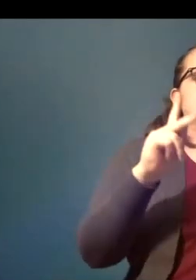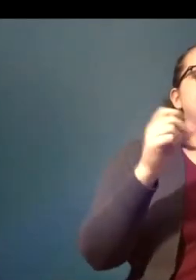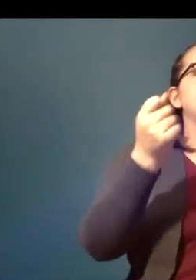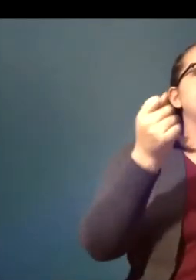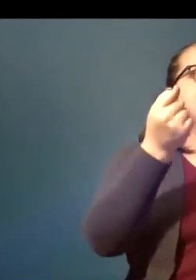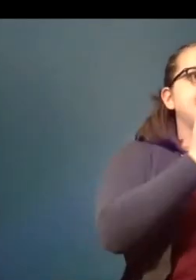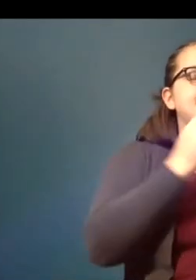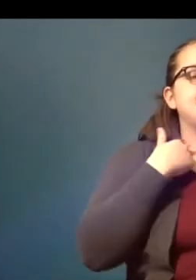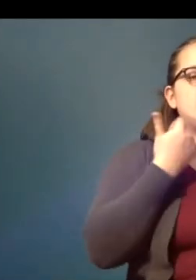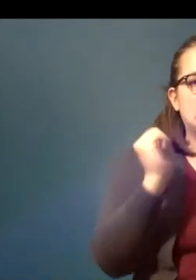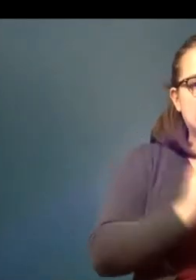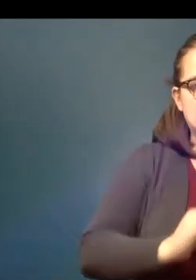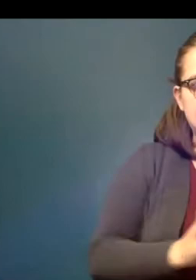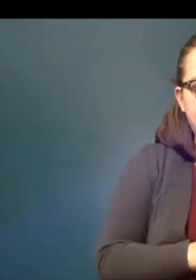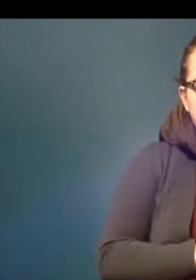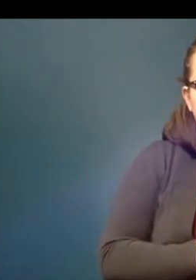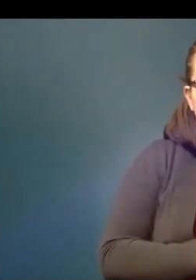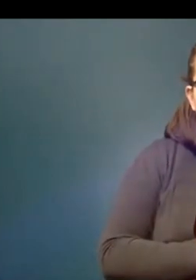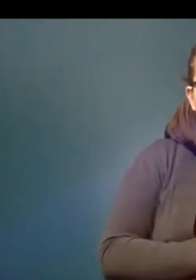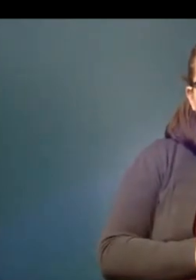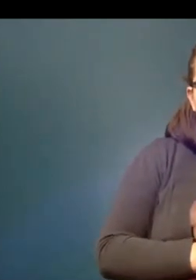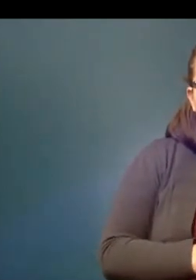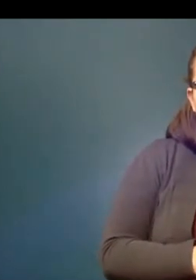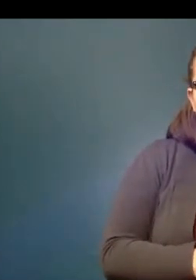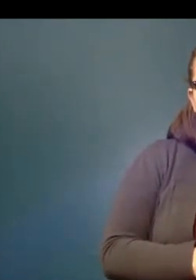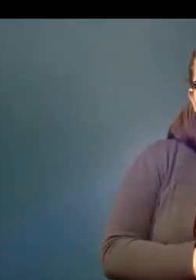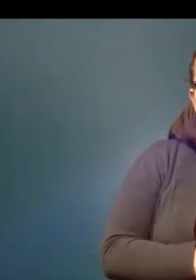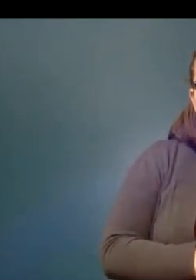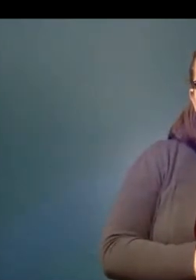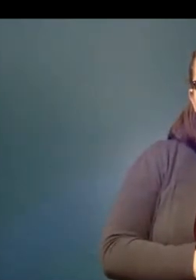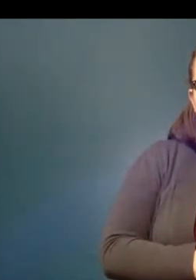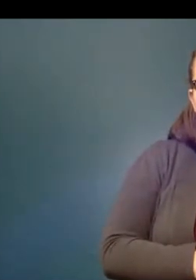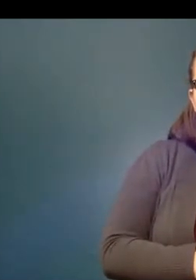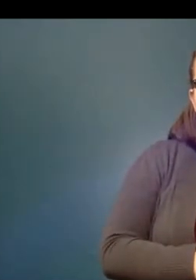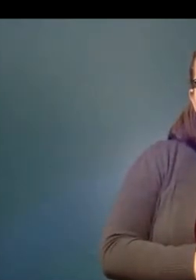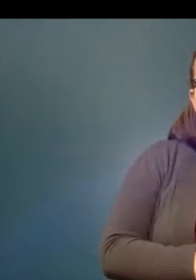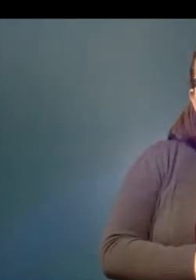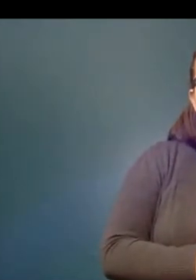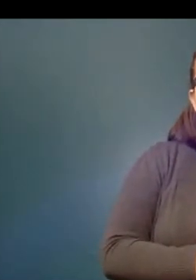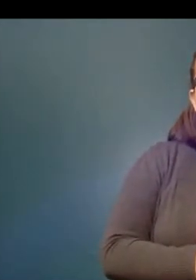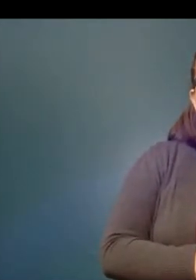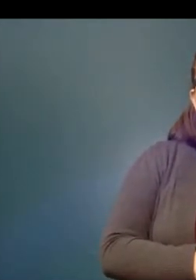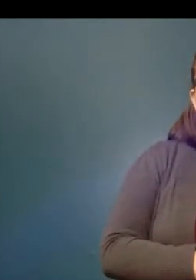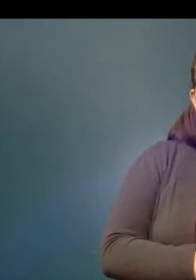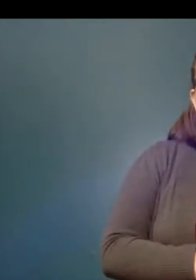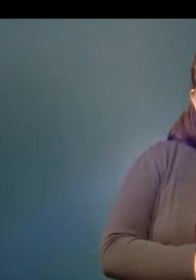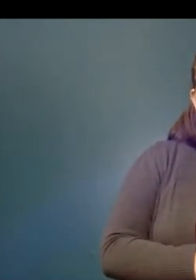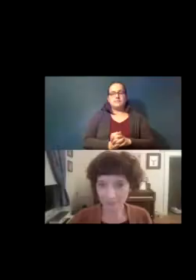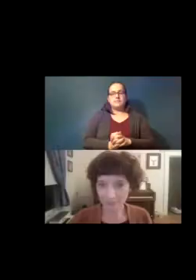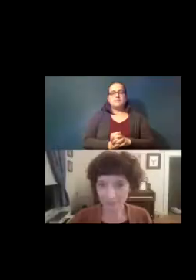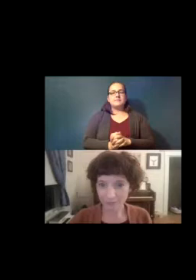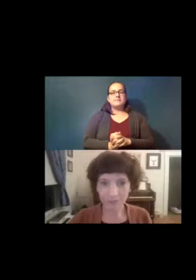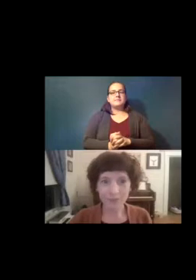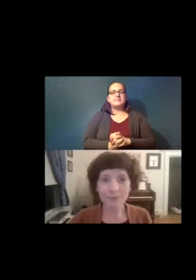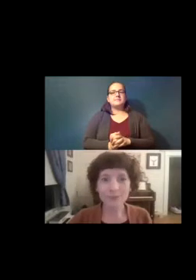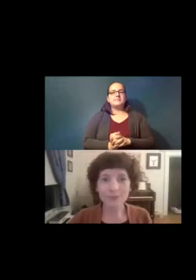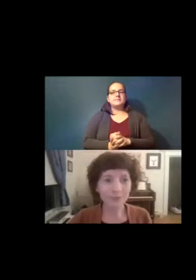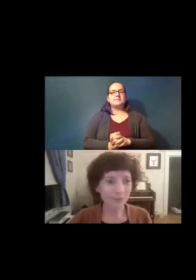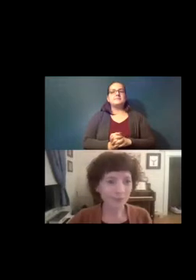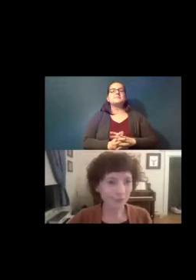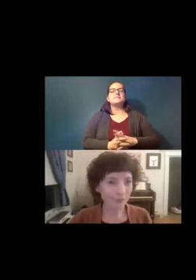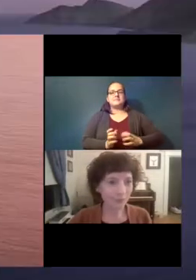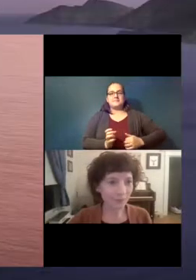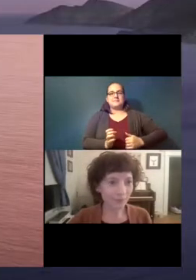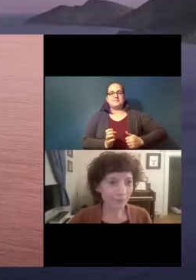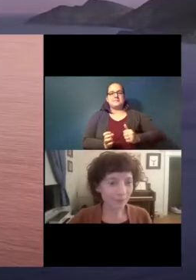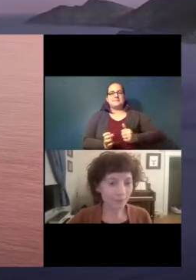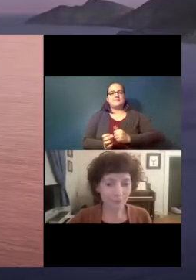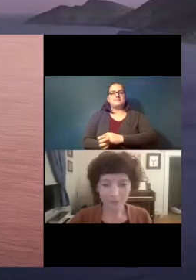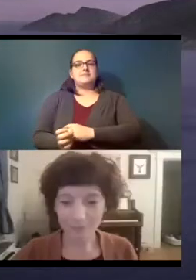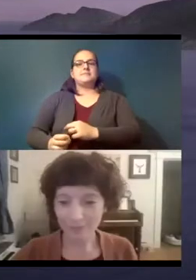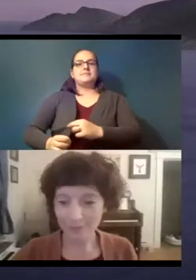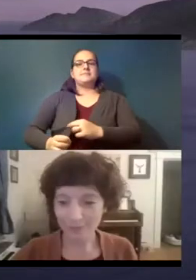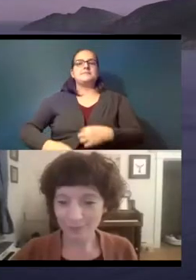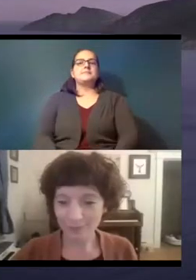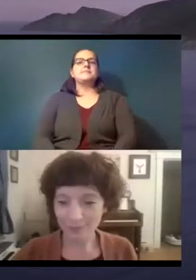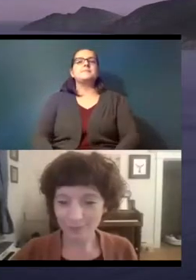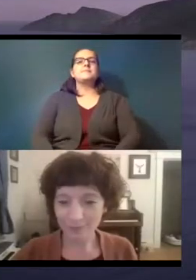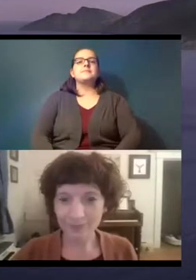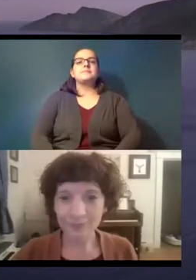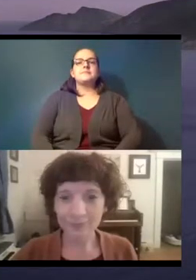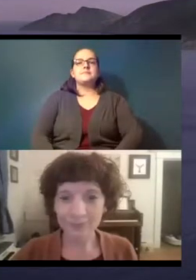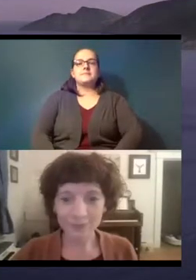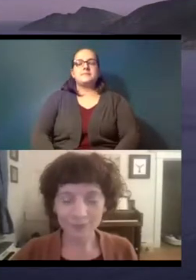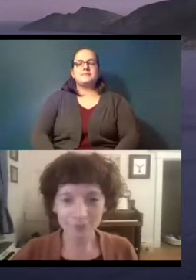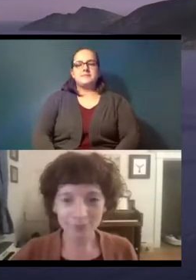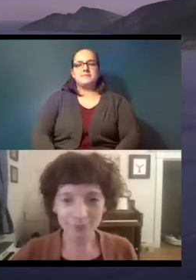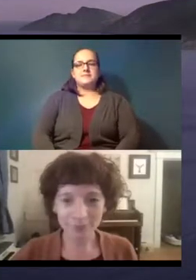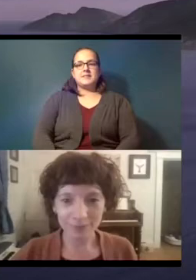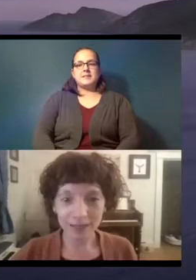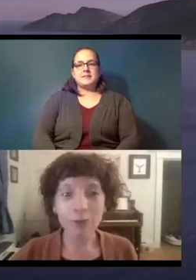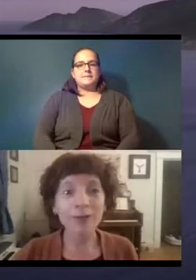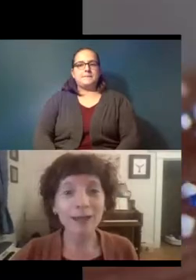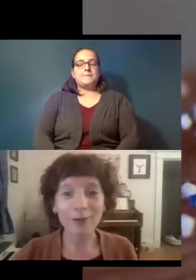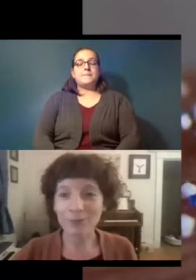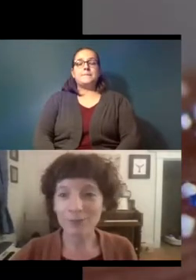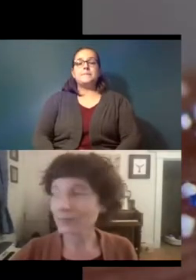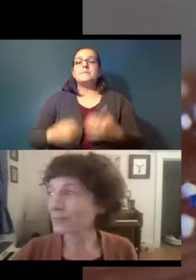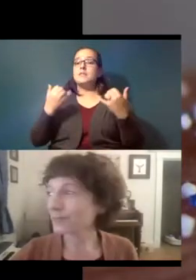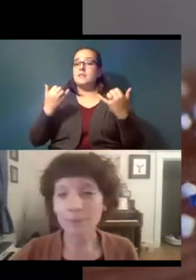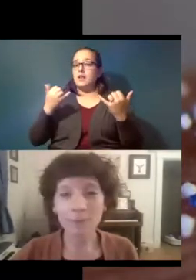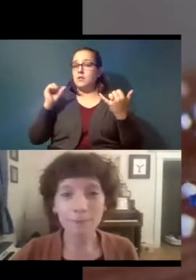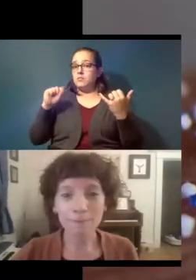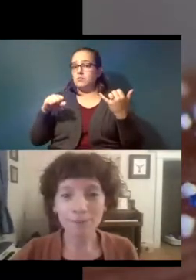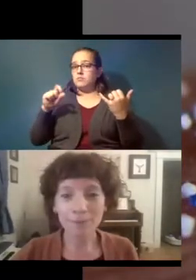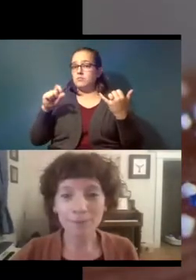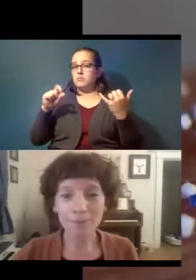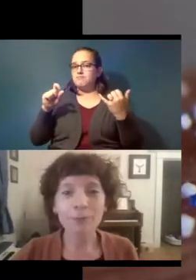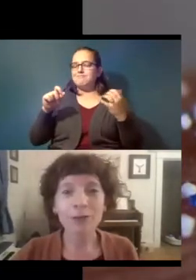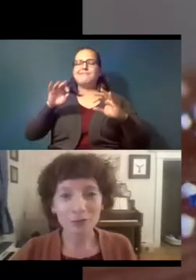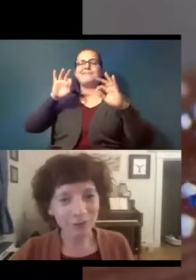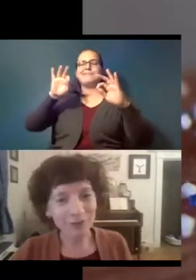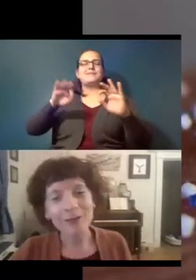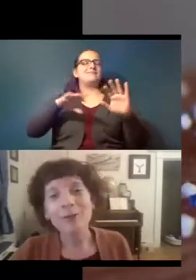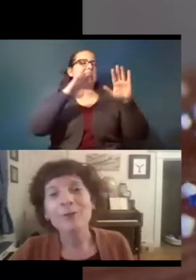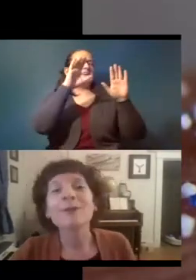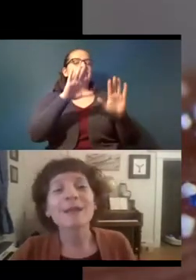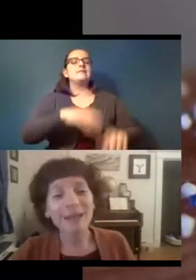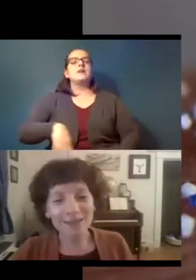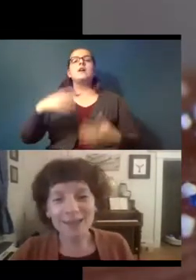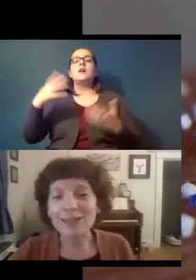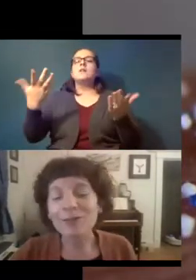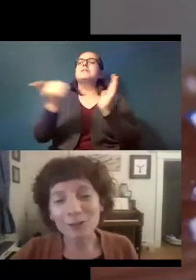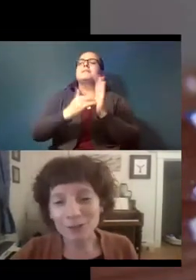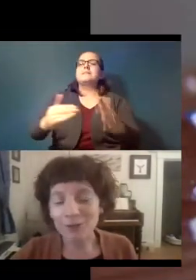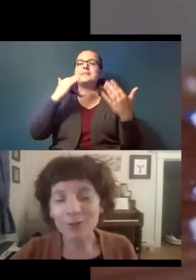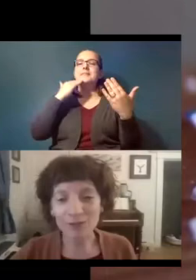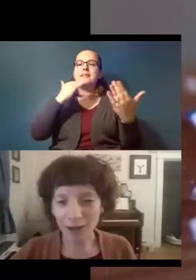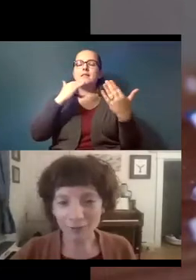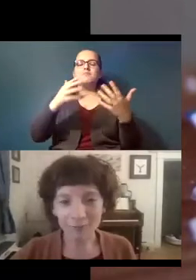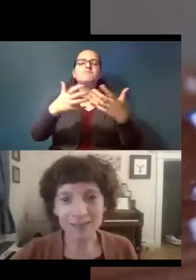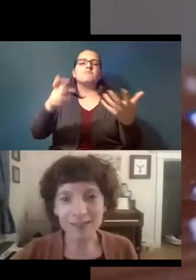try again how about now perfect wonderful well again thank you for so much for having me tonight